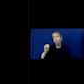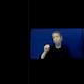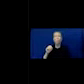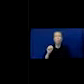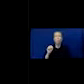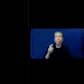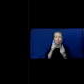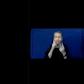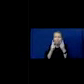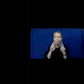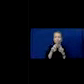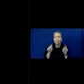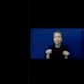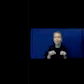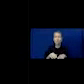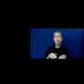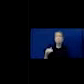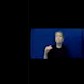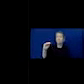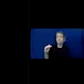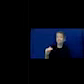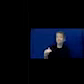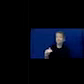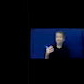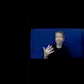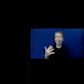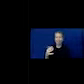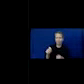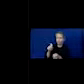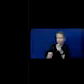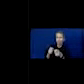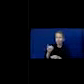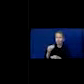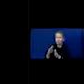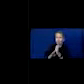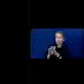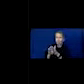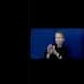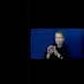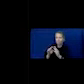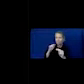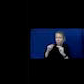Then the customized job development and negotiation and then of course accommodation and post